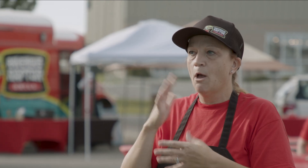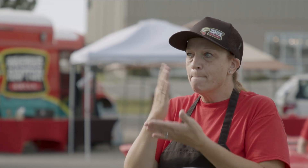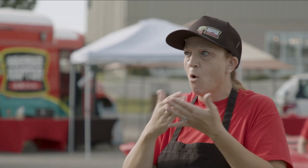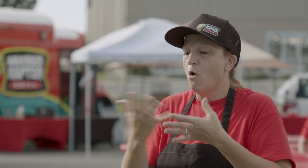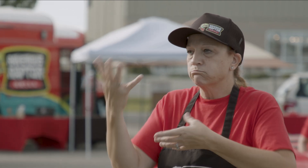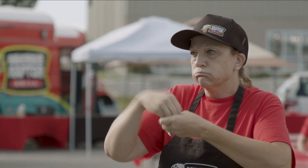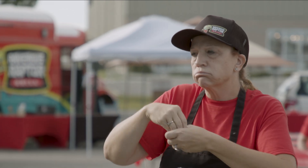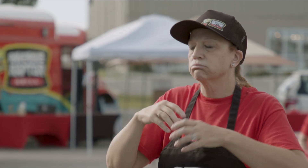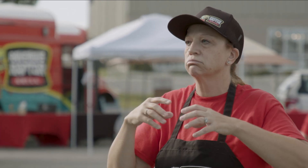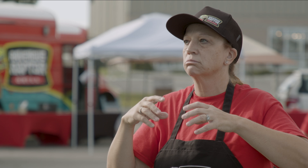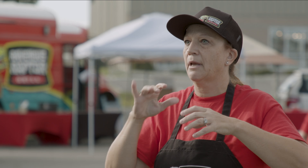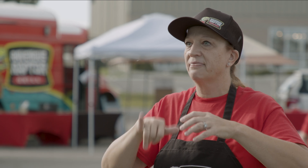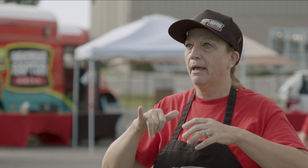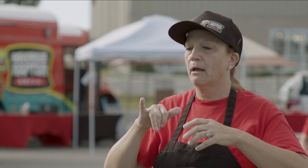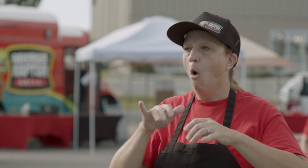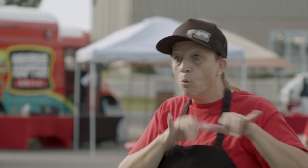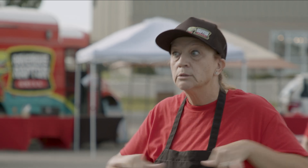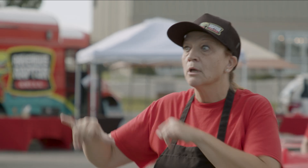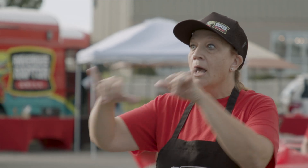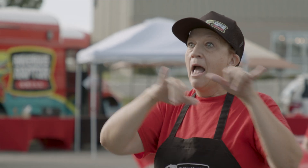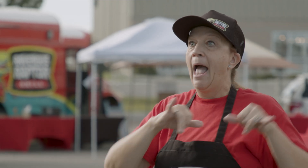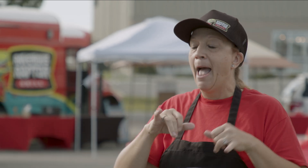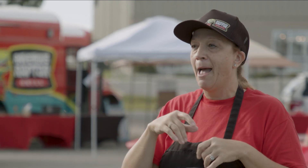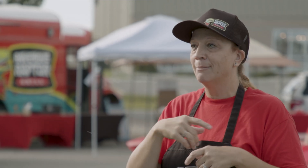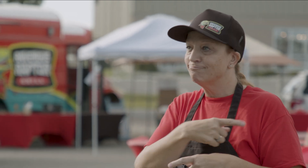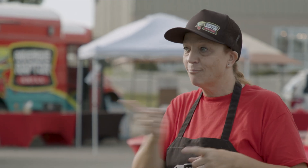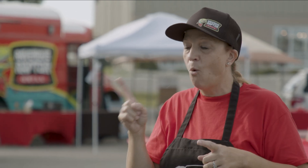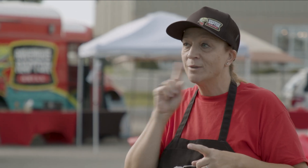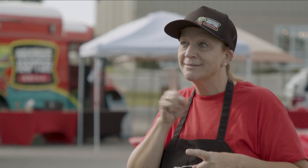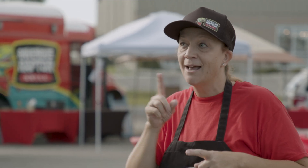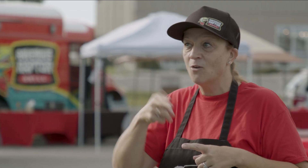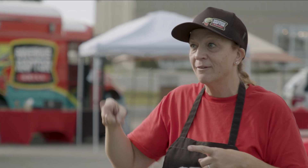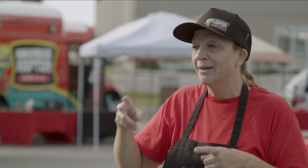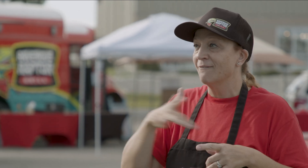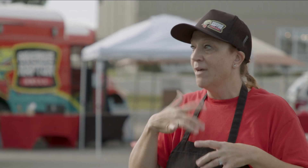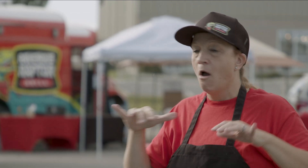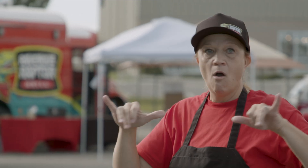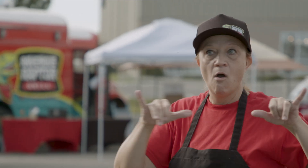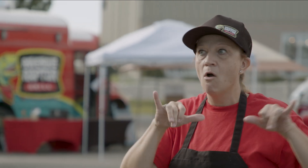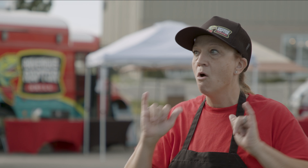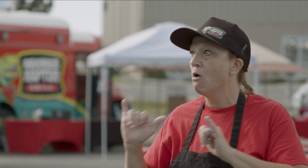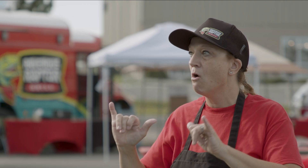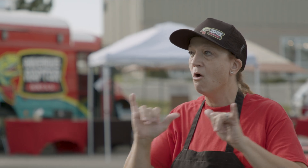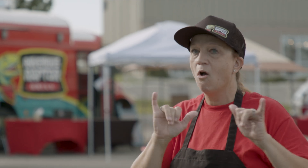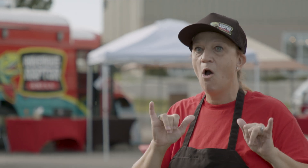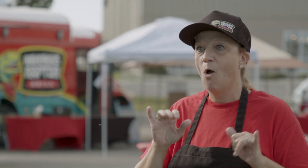They also feel instant camaraderie being among other students who share their deaf or hard of hearing identity.